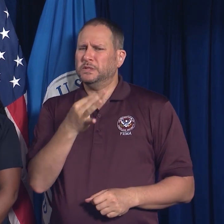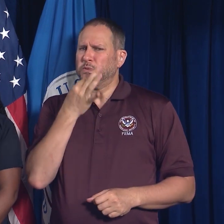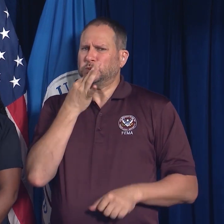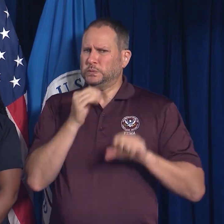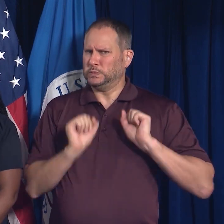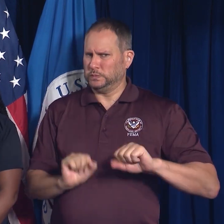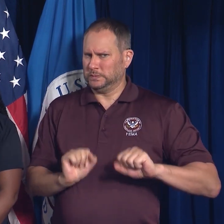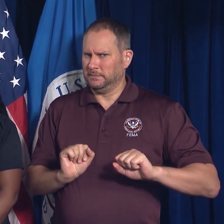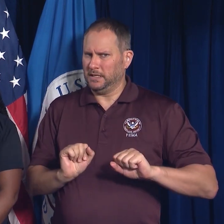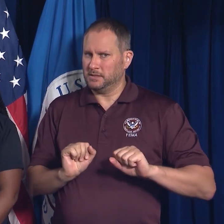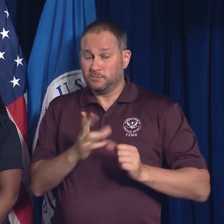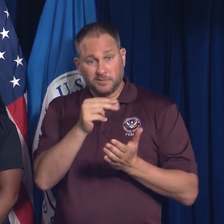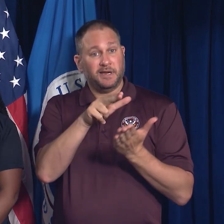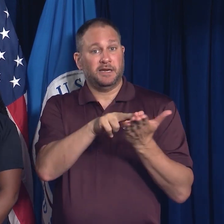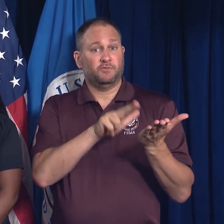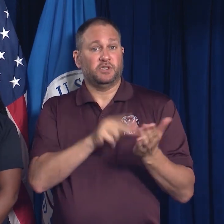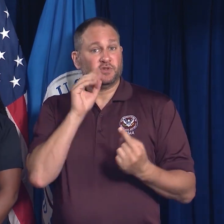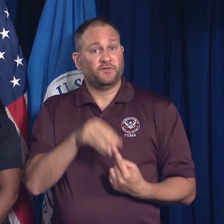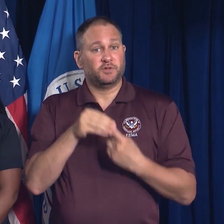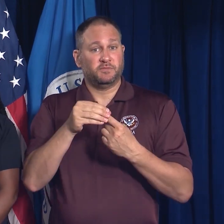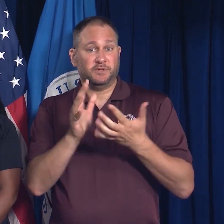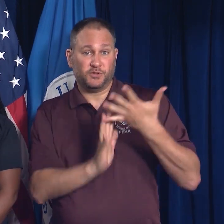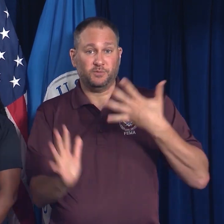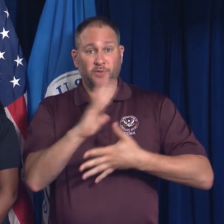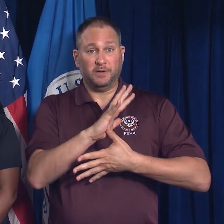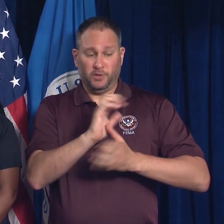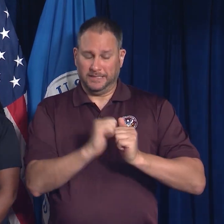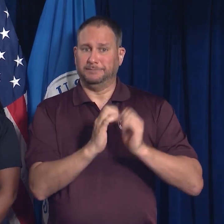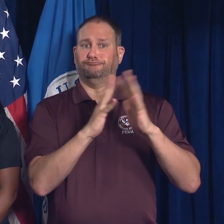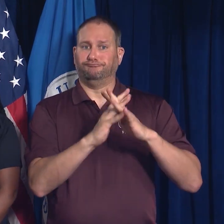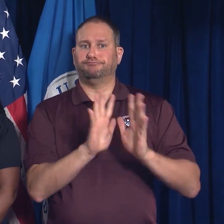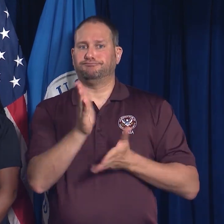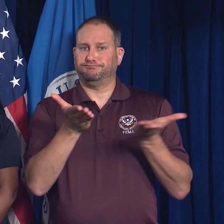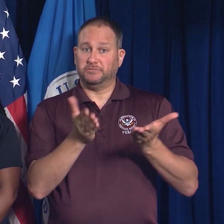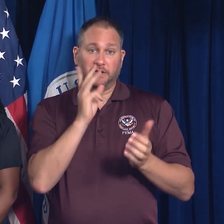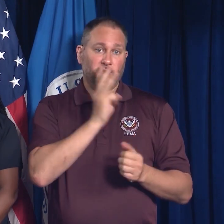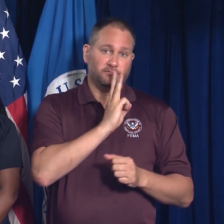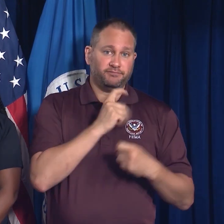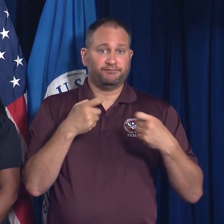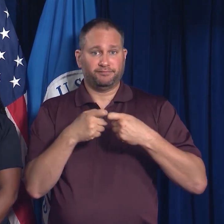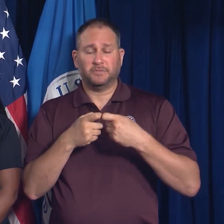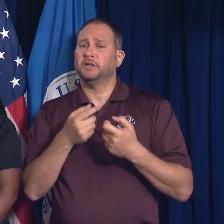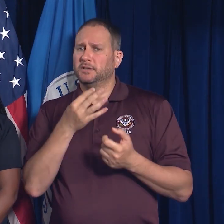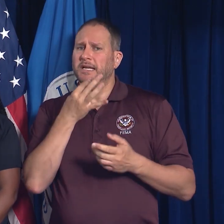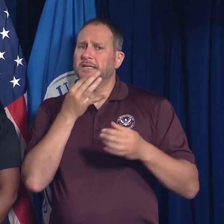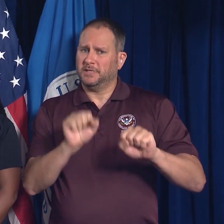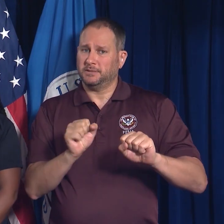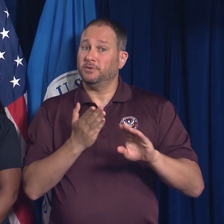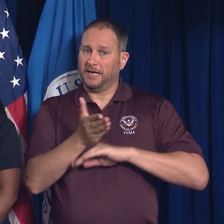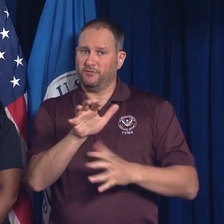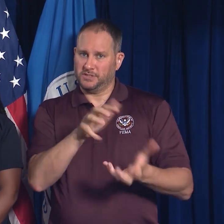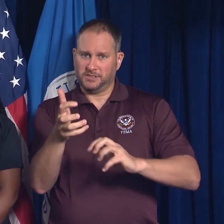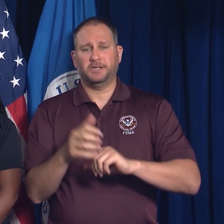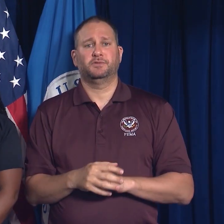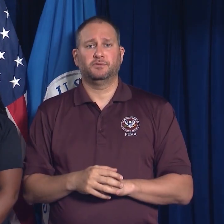as soon as possible and register for special priority in restoring your service as quickly as possible after a disaster.